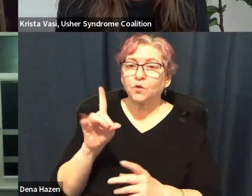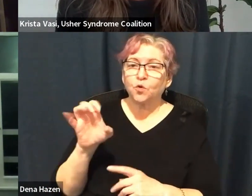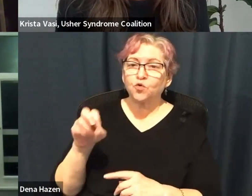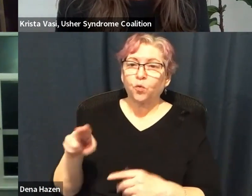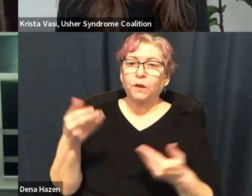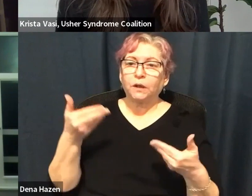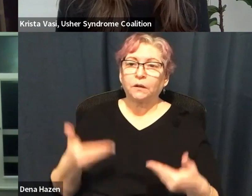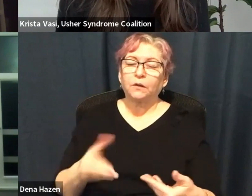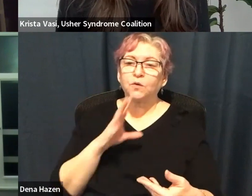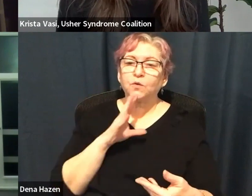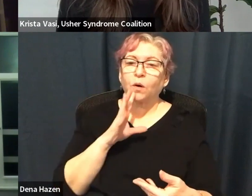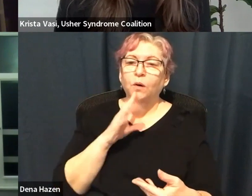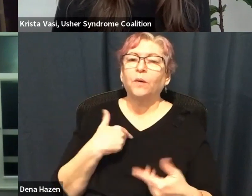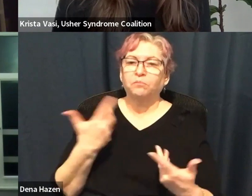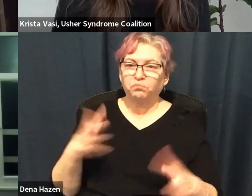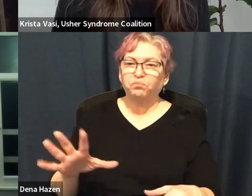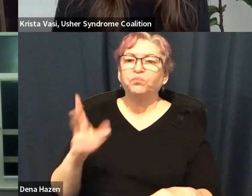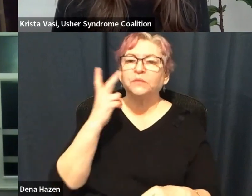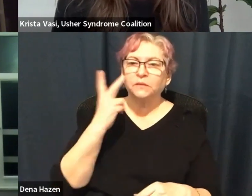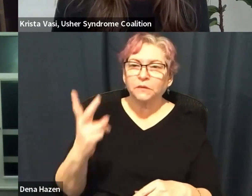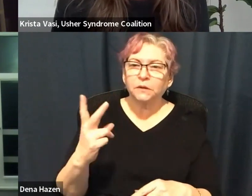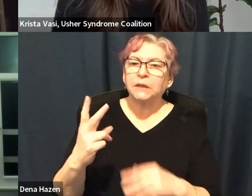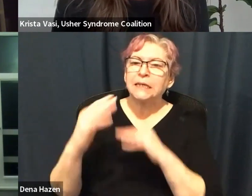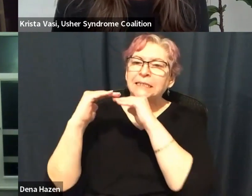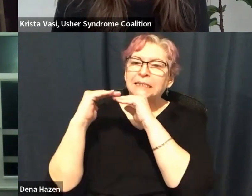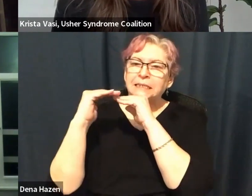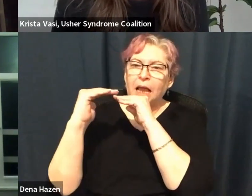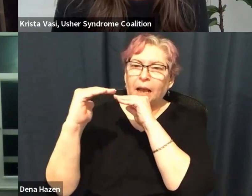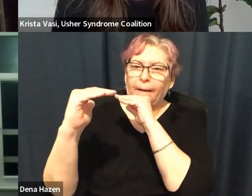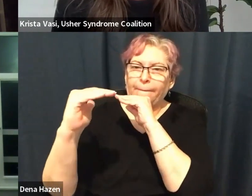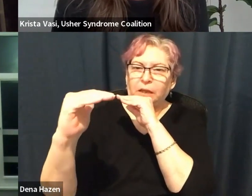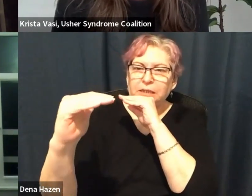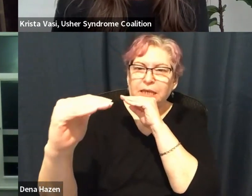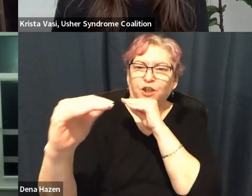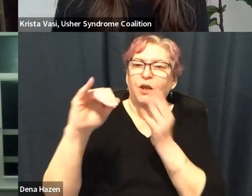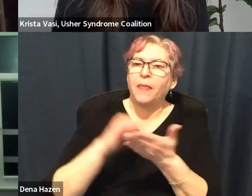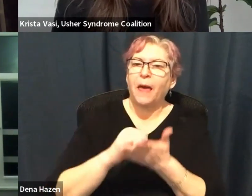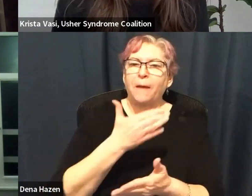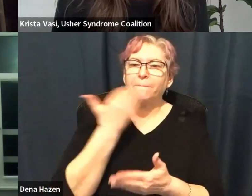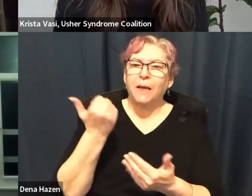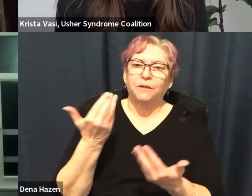We've seen stabilization, I think, is the best way to say it.